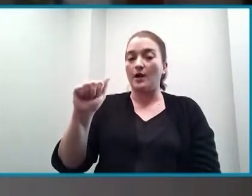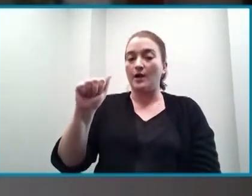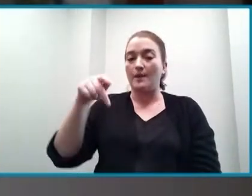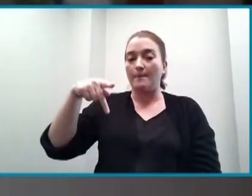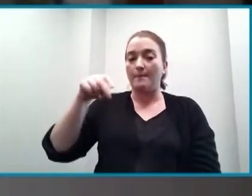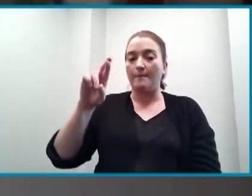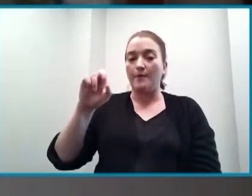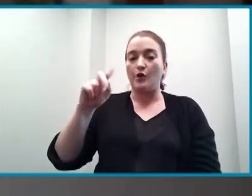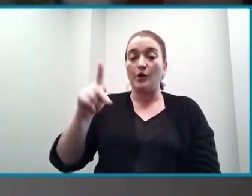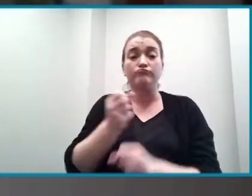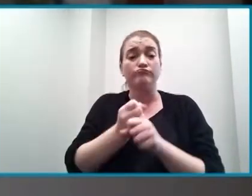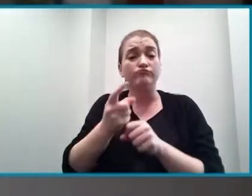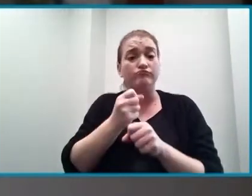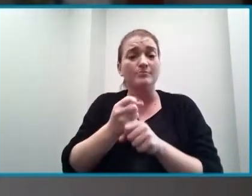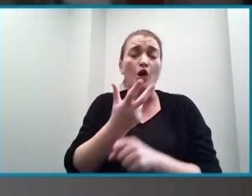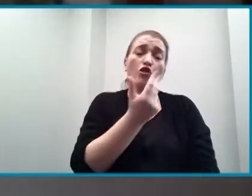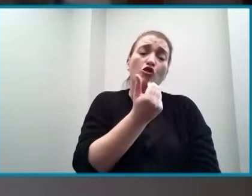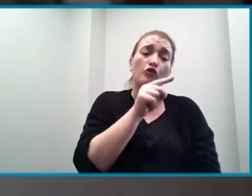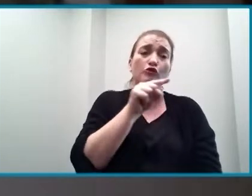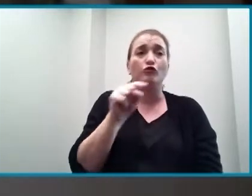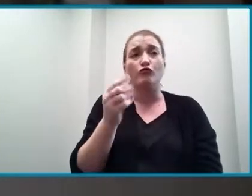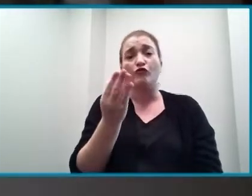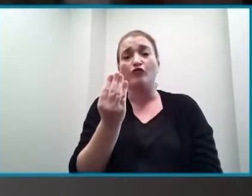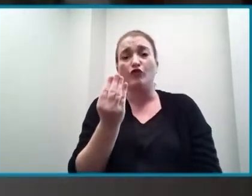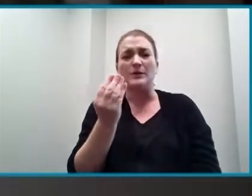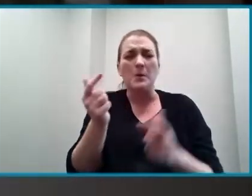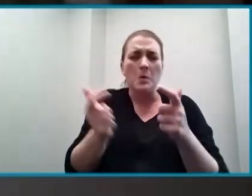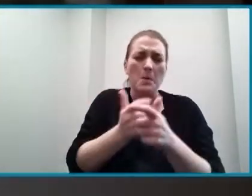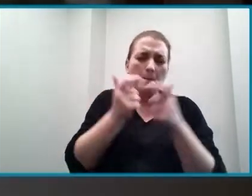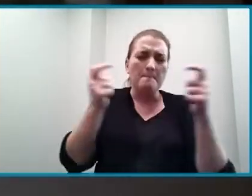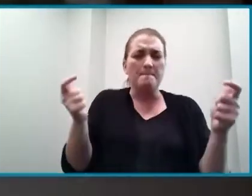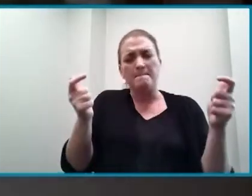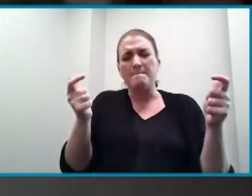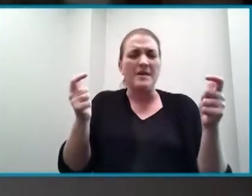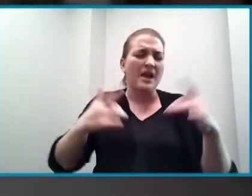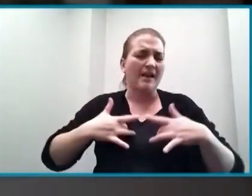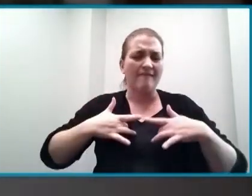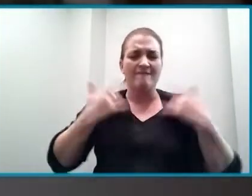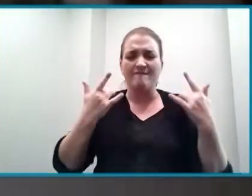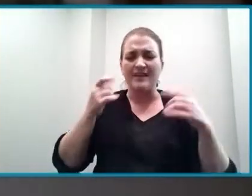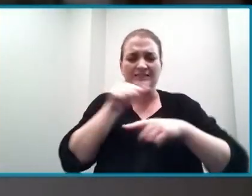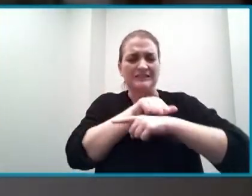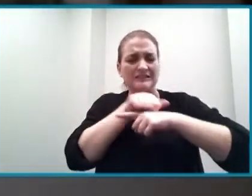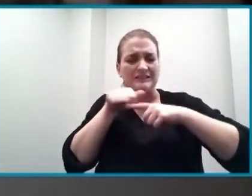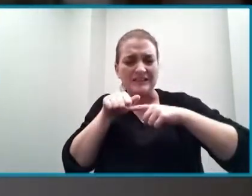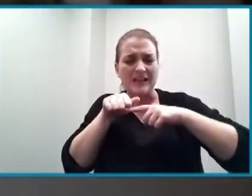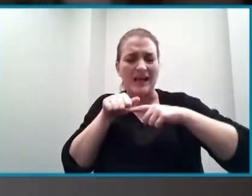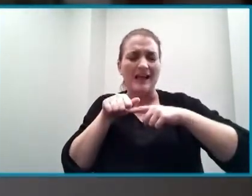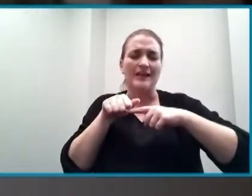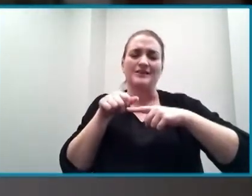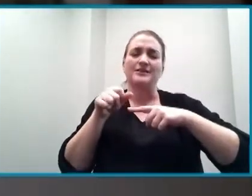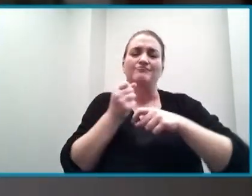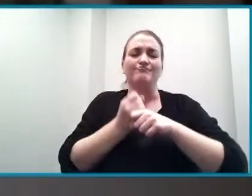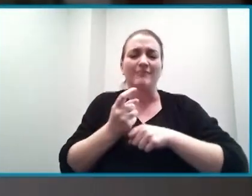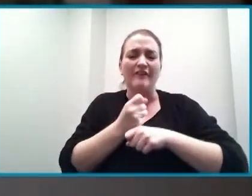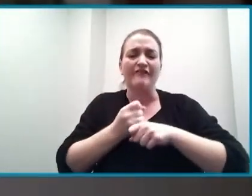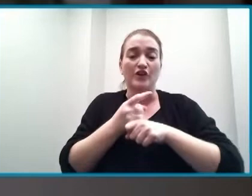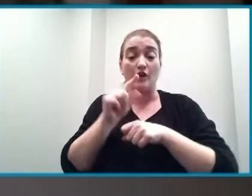to 14 big productions on our stages. And, and The Globe itself has a multimillion dollar budget.